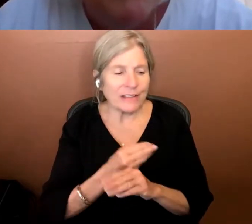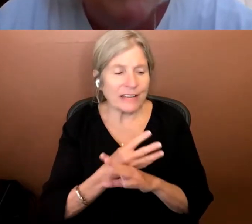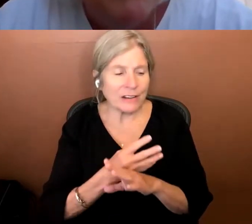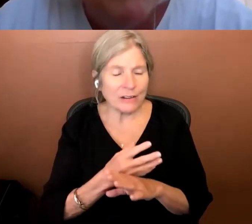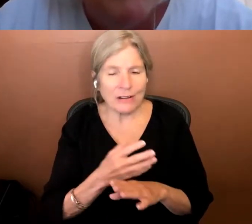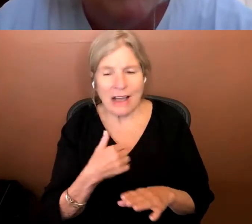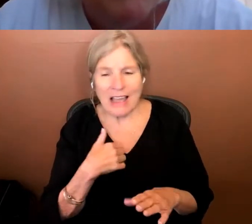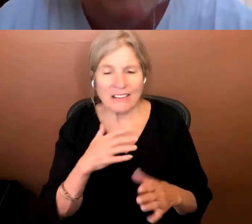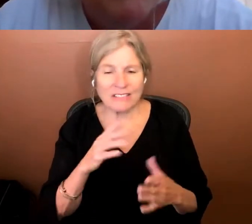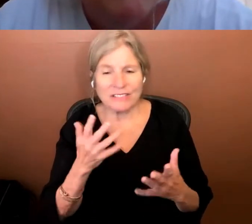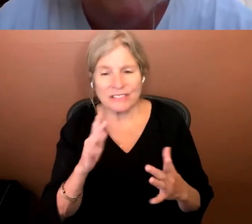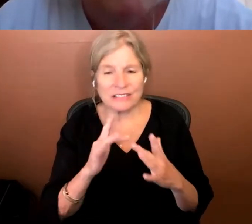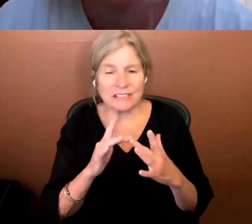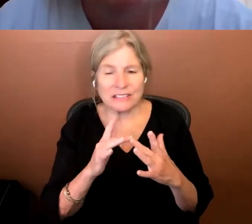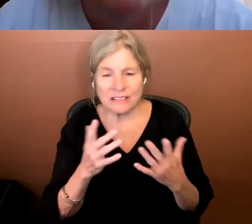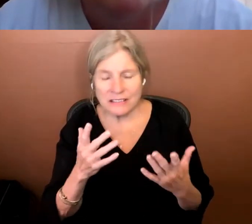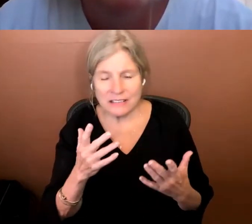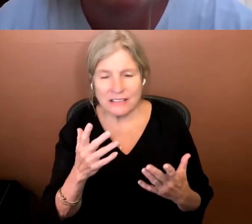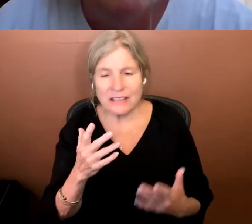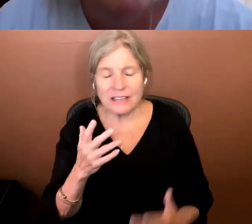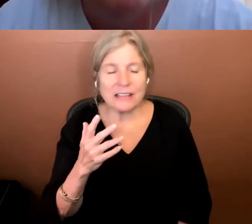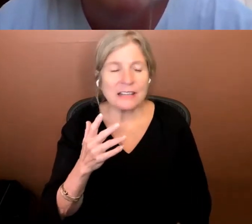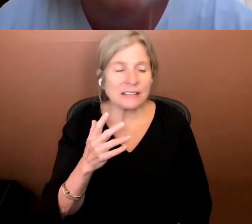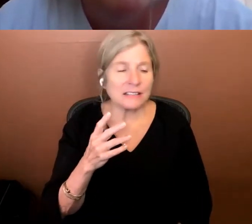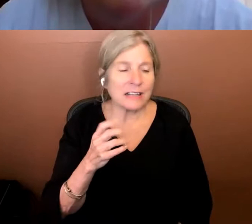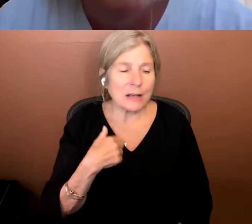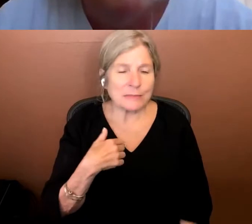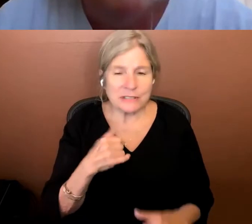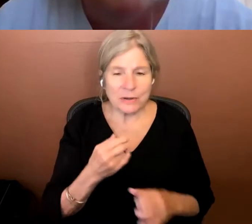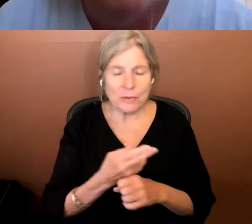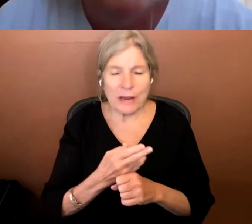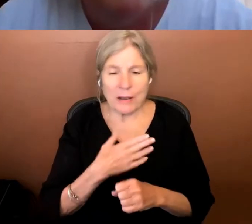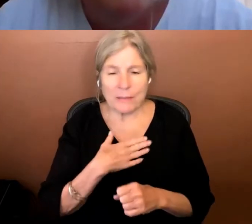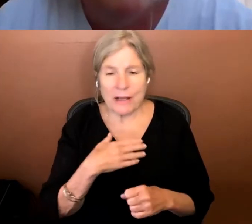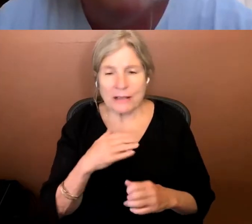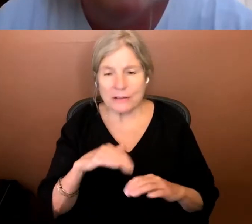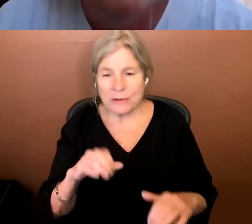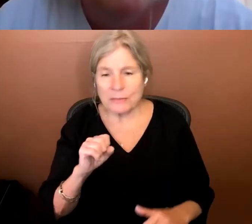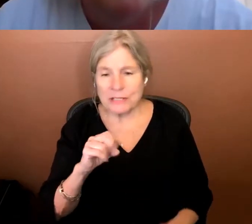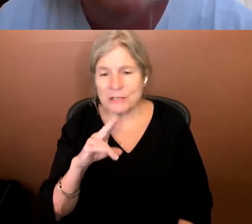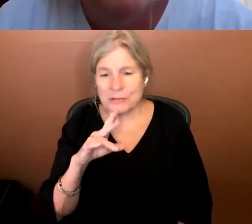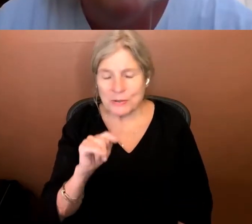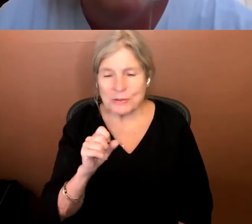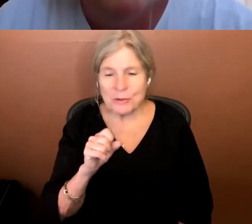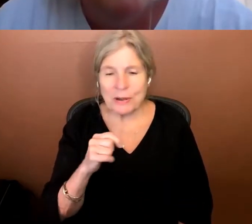shaky connection. I'm still wearing my swimming suit. I'm not totally in